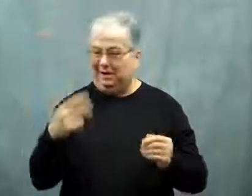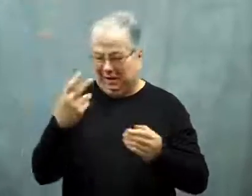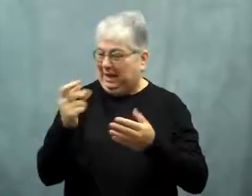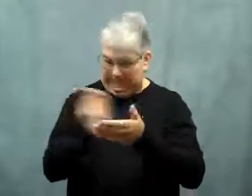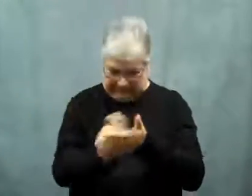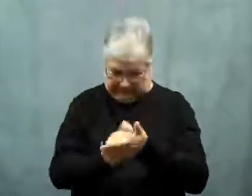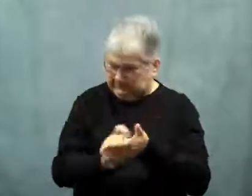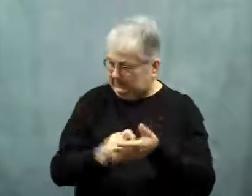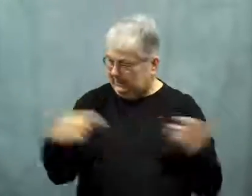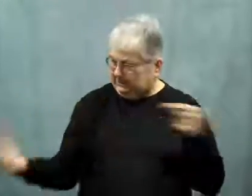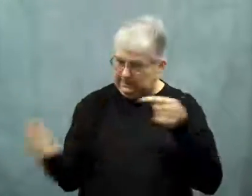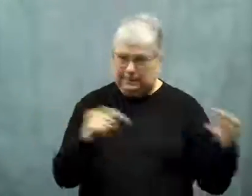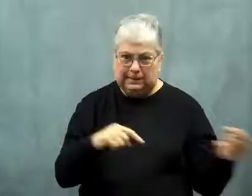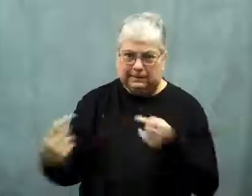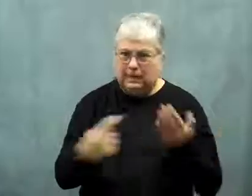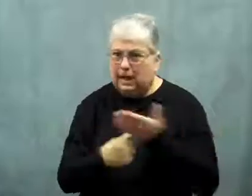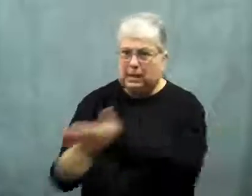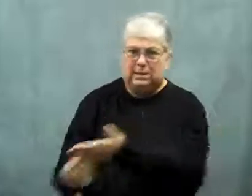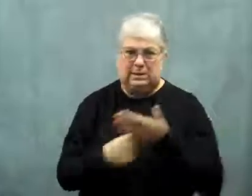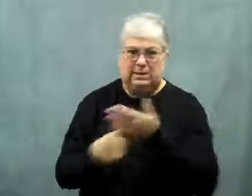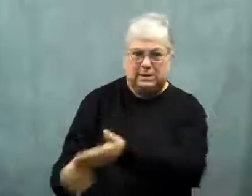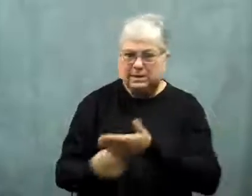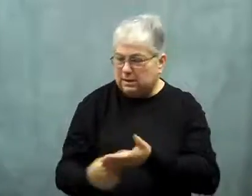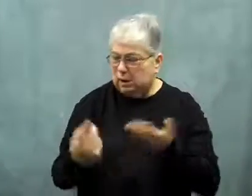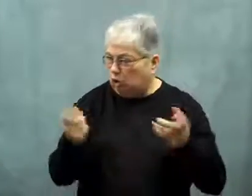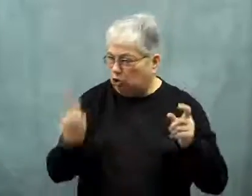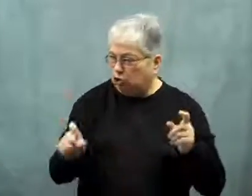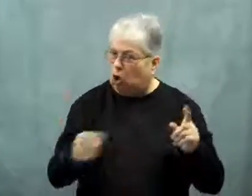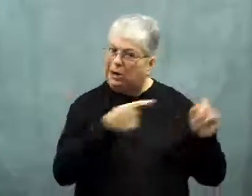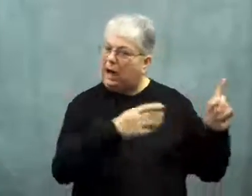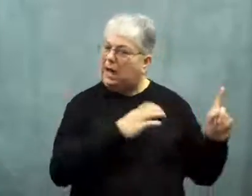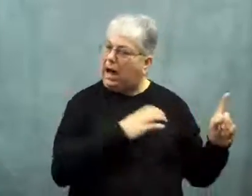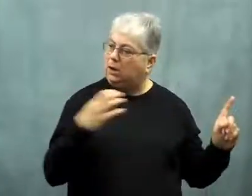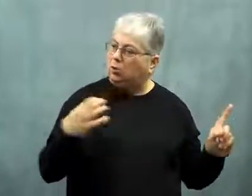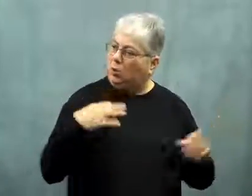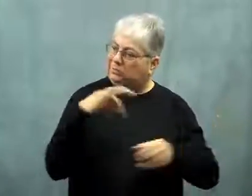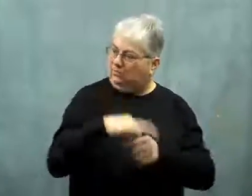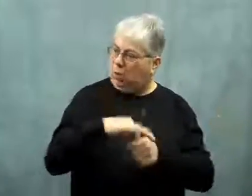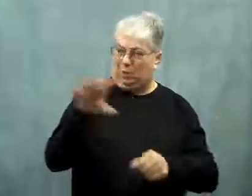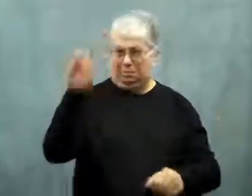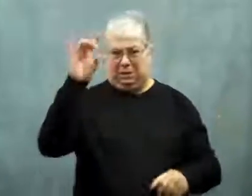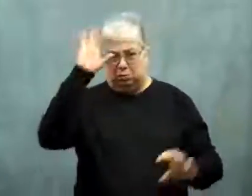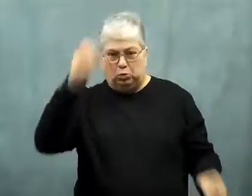some wanted Congress to elect the president.